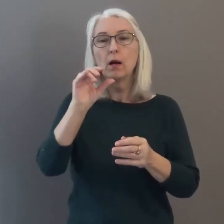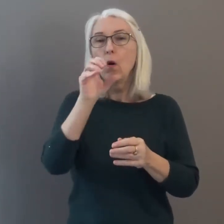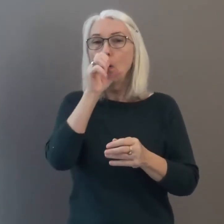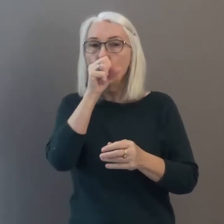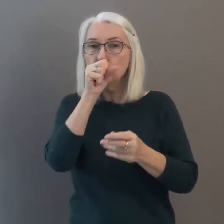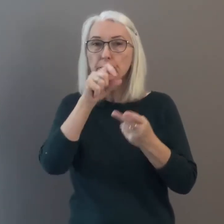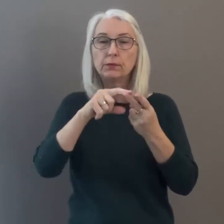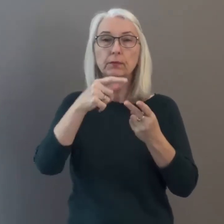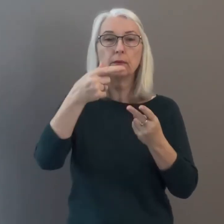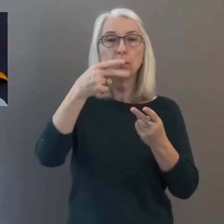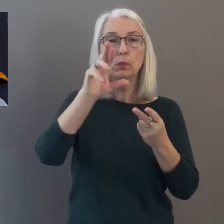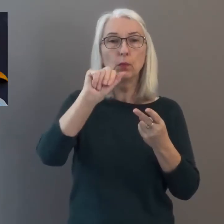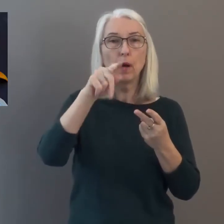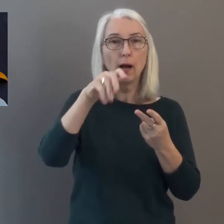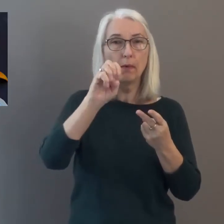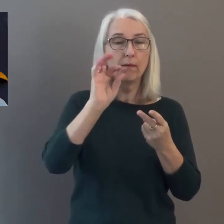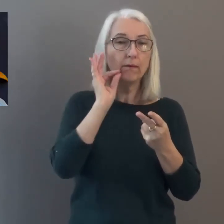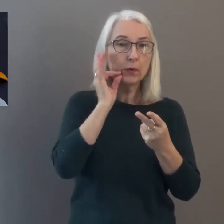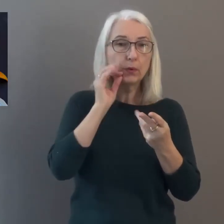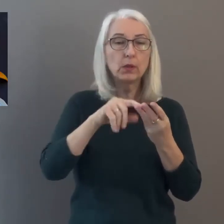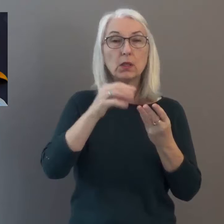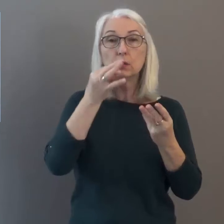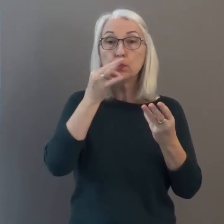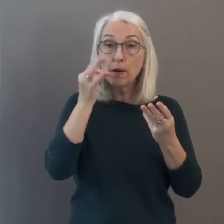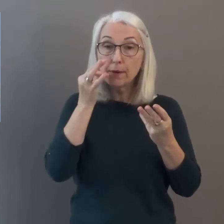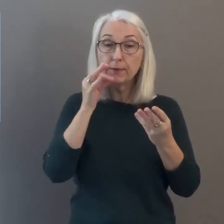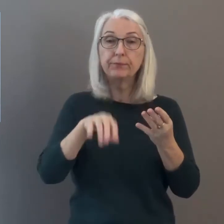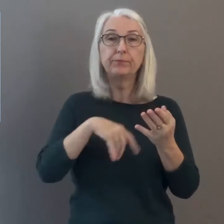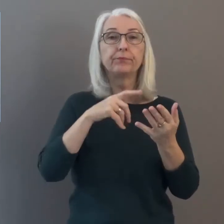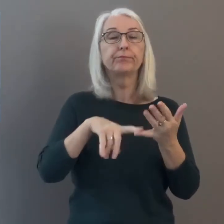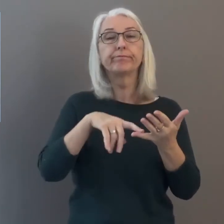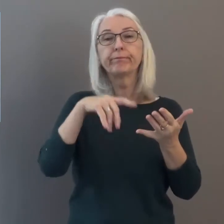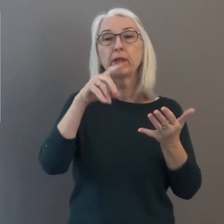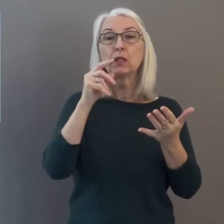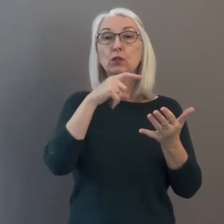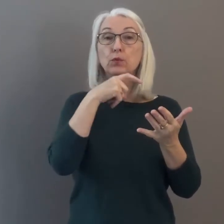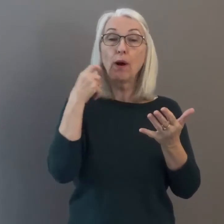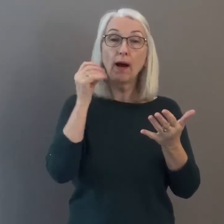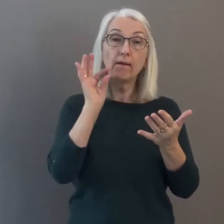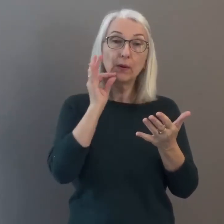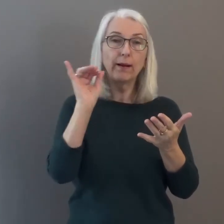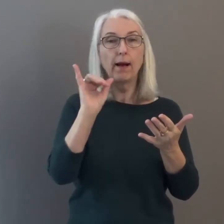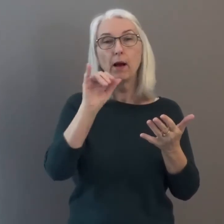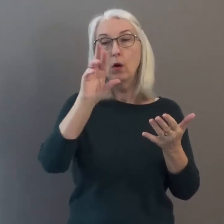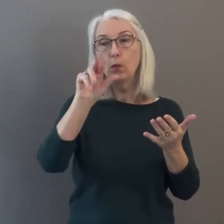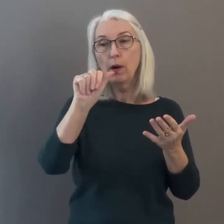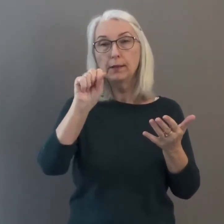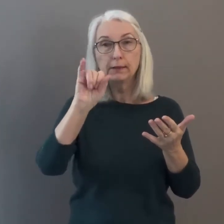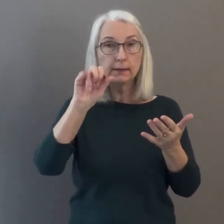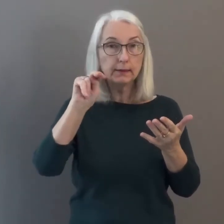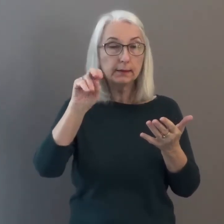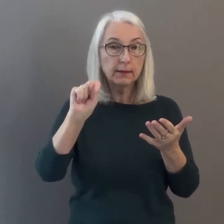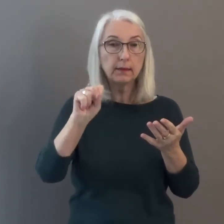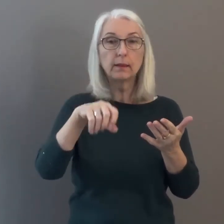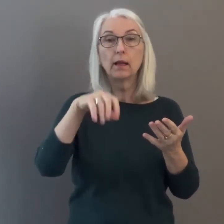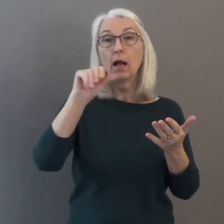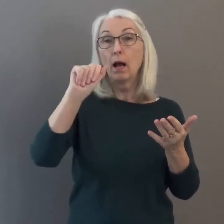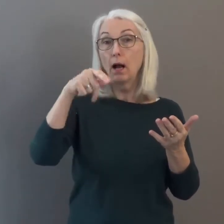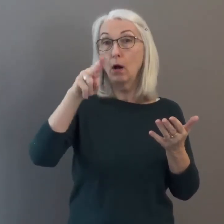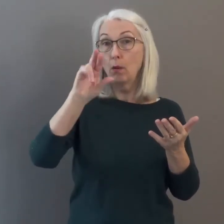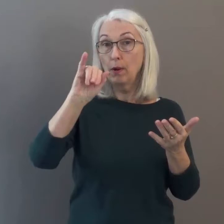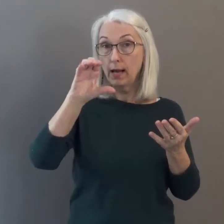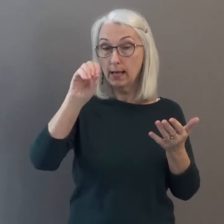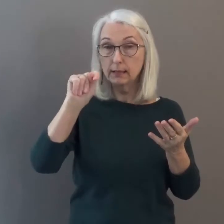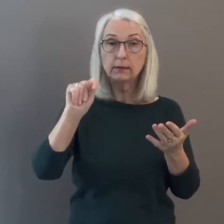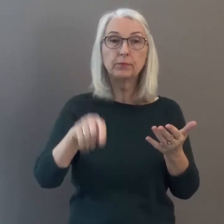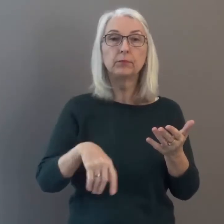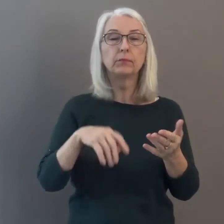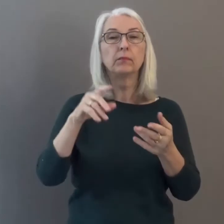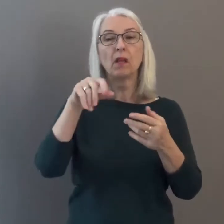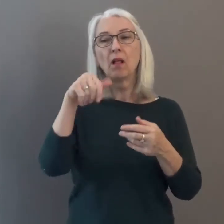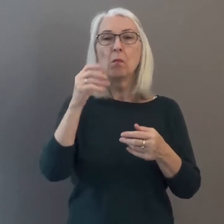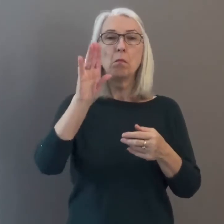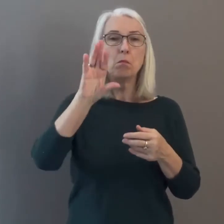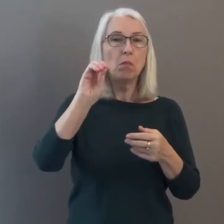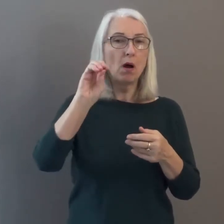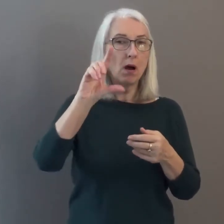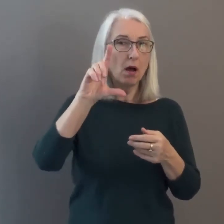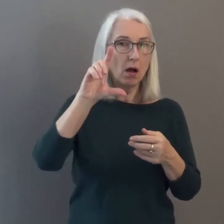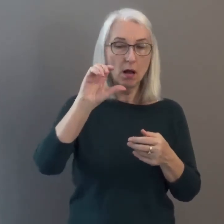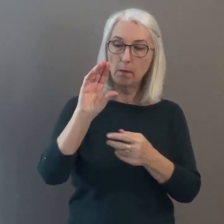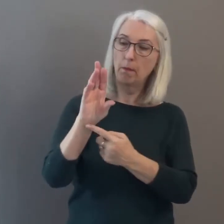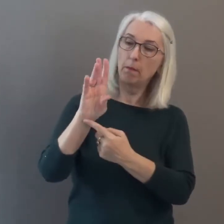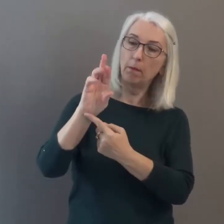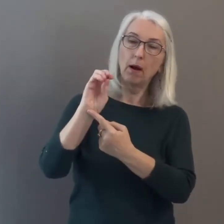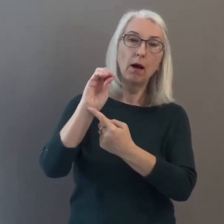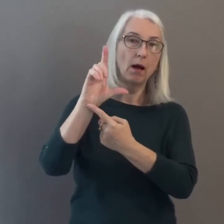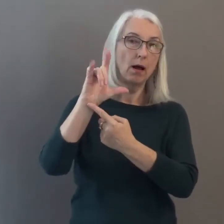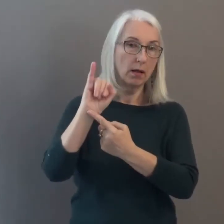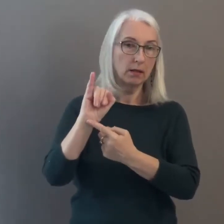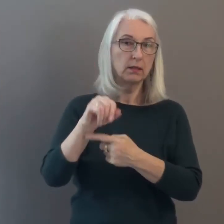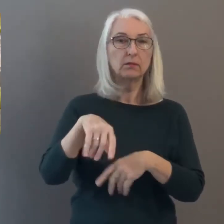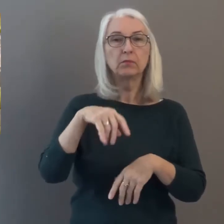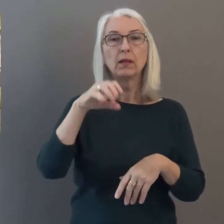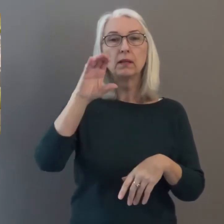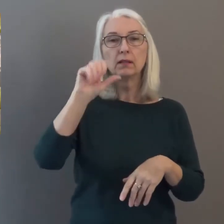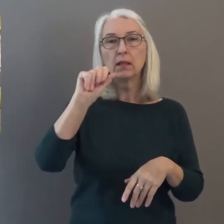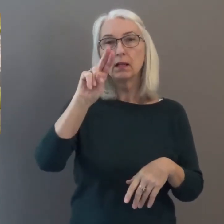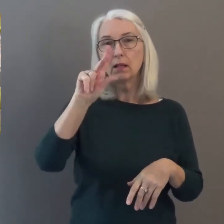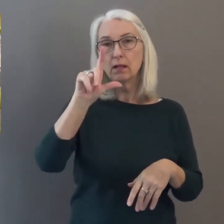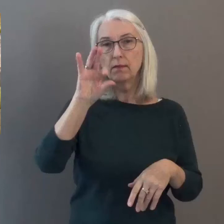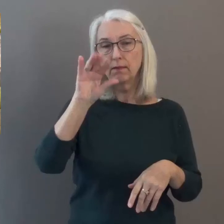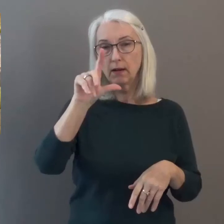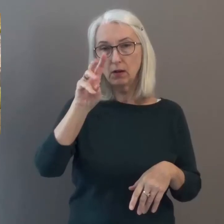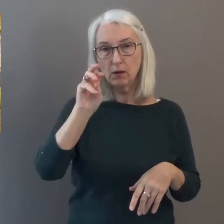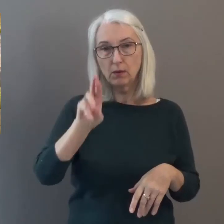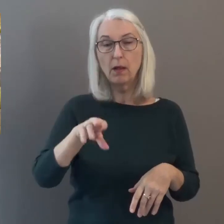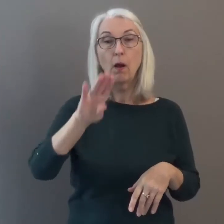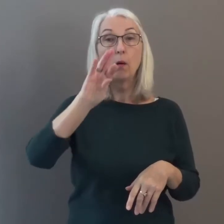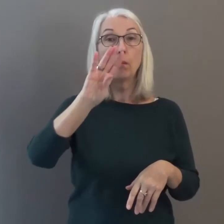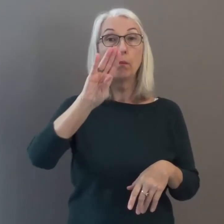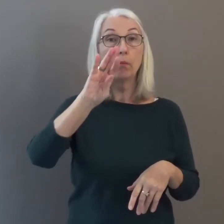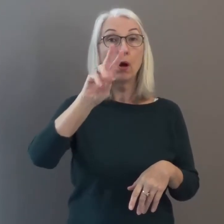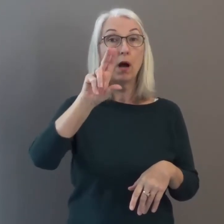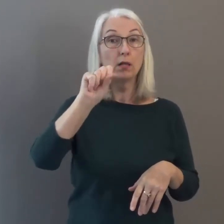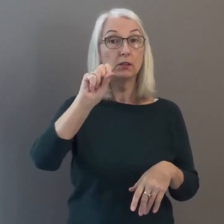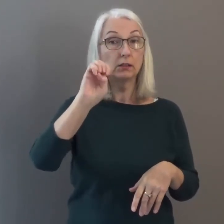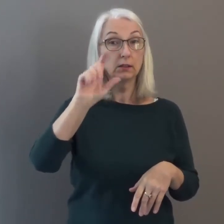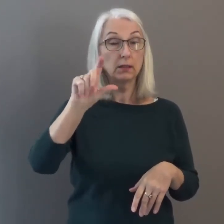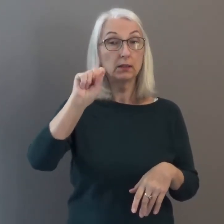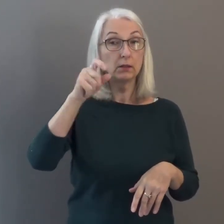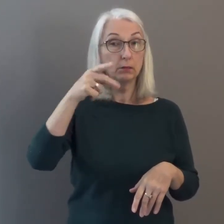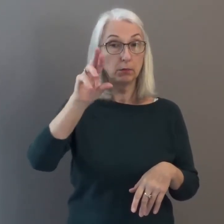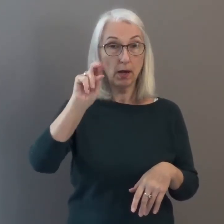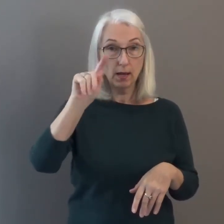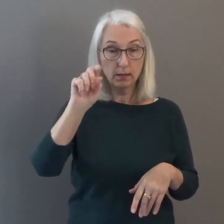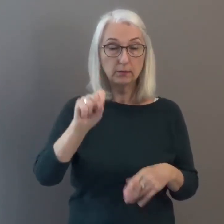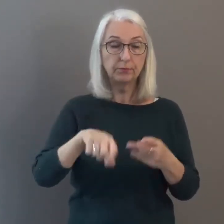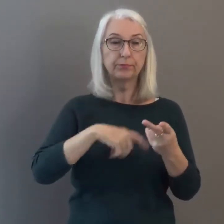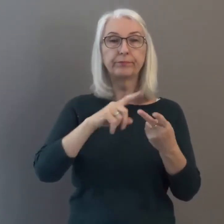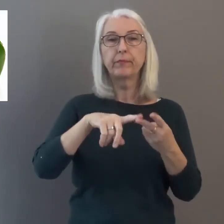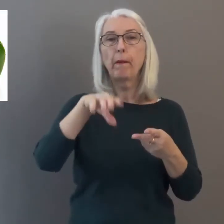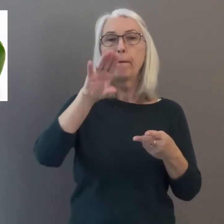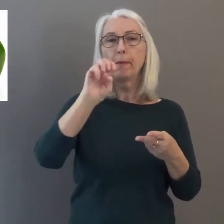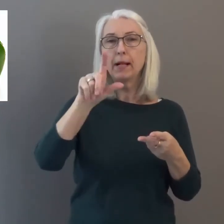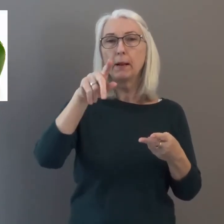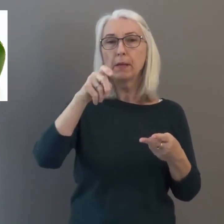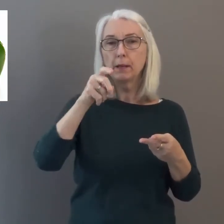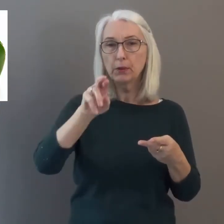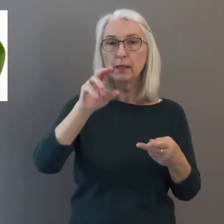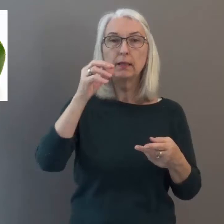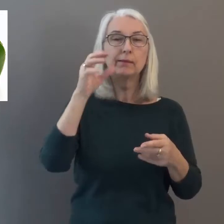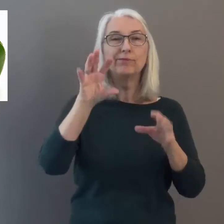oranges, grapefruits, strawberries, dried fruit, such as raisins and apricots, broccoli, cauliflower, Brussel sprouts, bell peppers